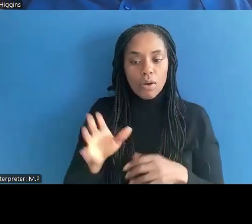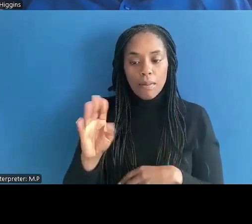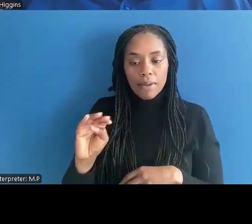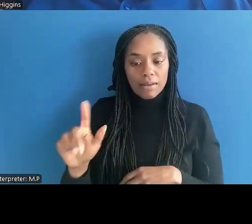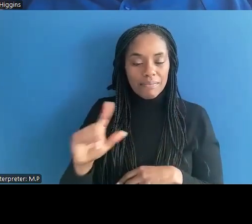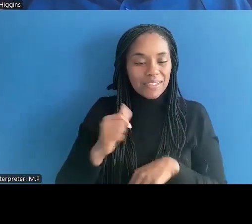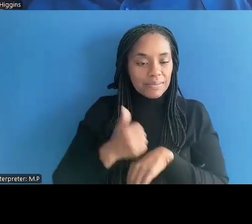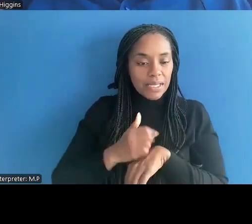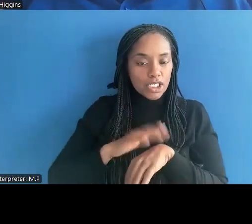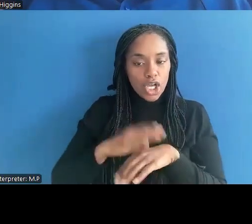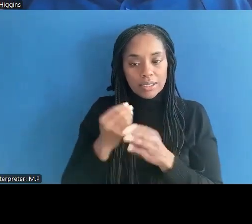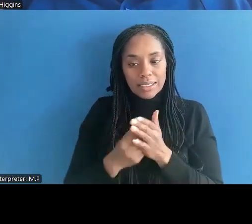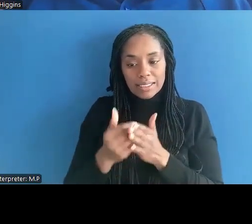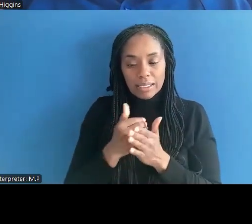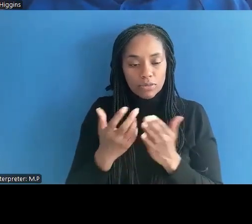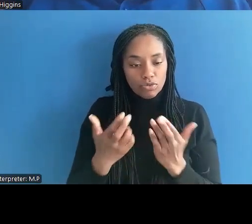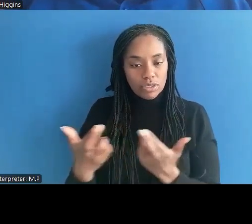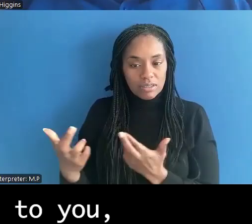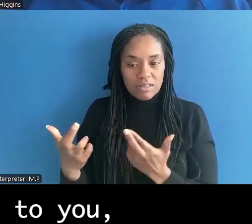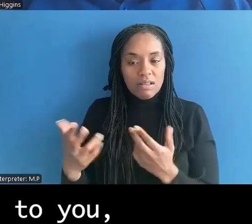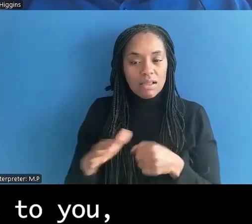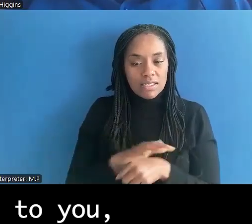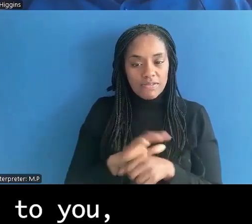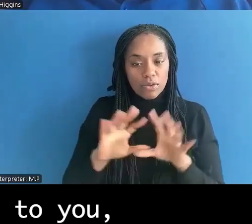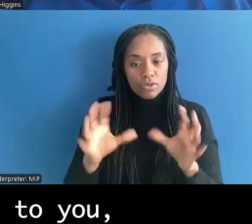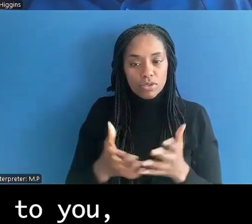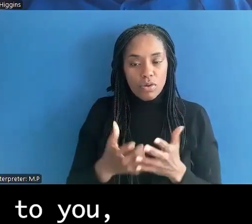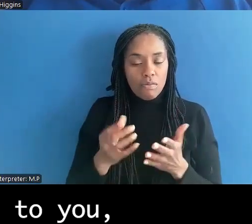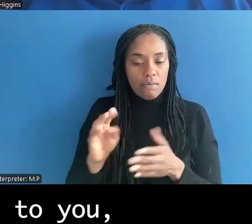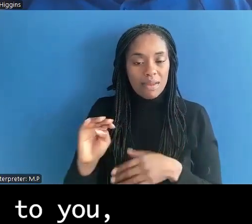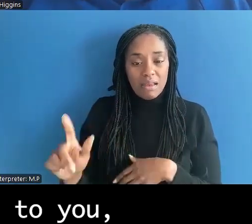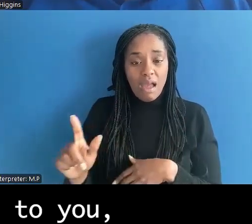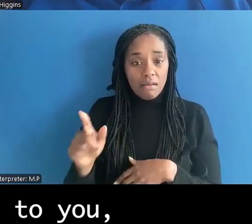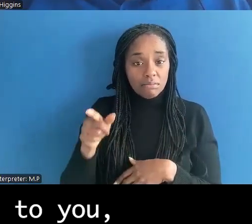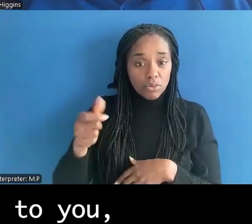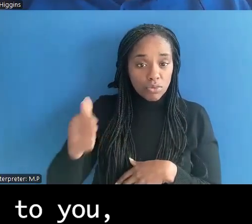And that's full scope Medi-Cal. And there's no out-of-pocket cost to you, for that Medi-Cal.